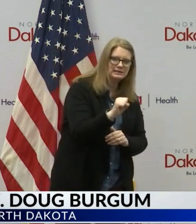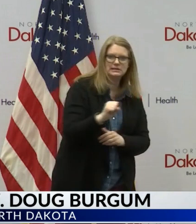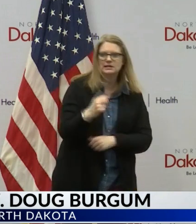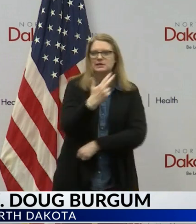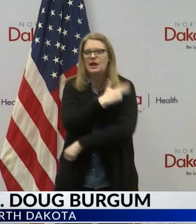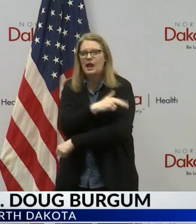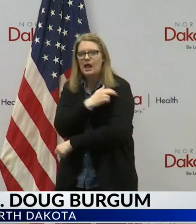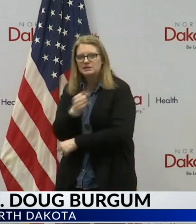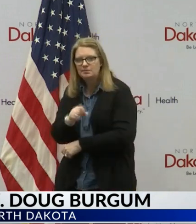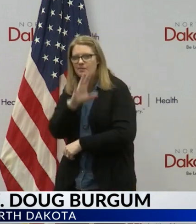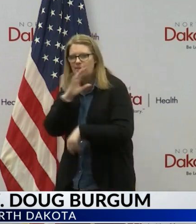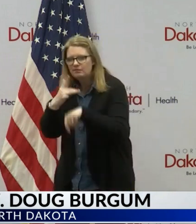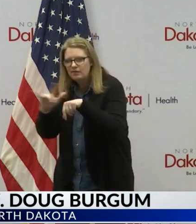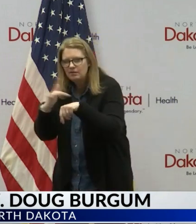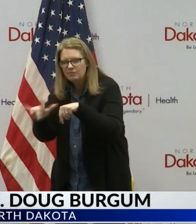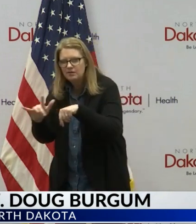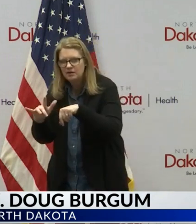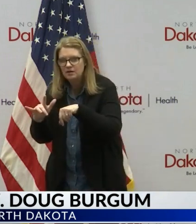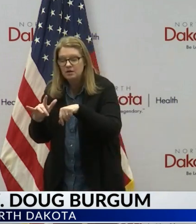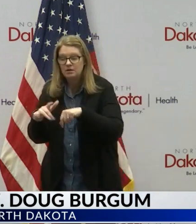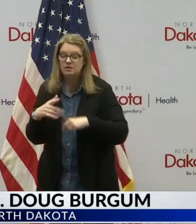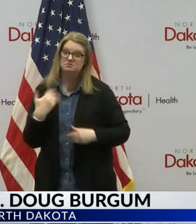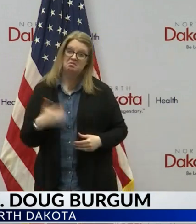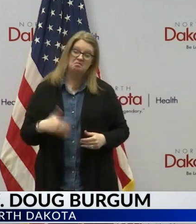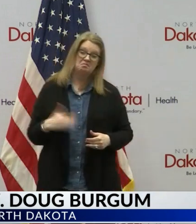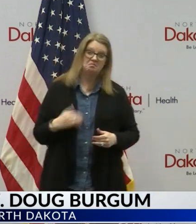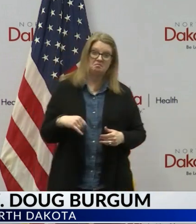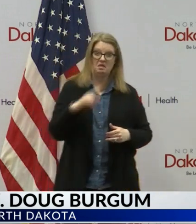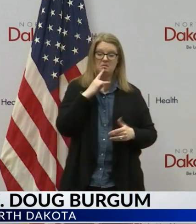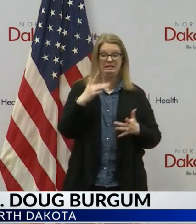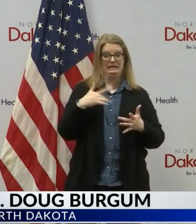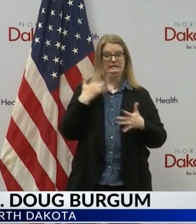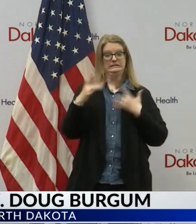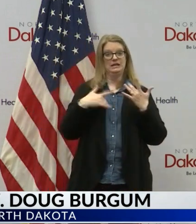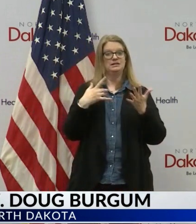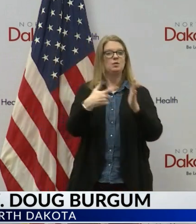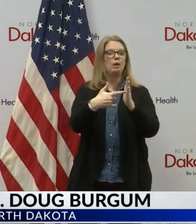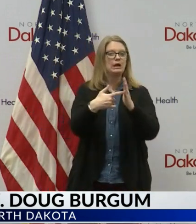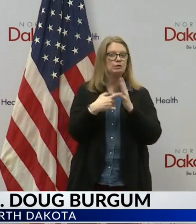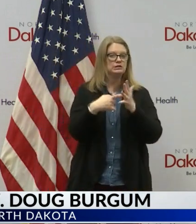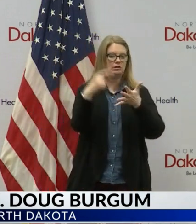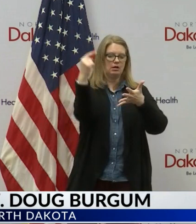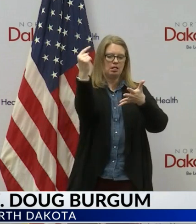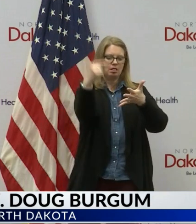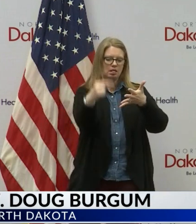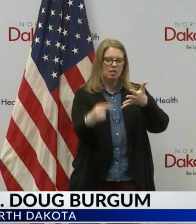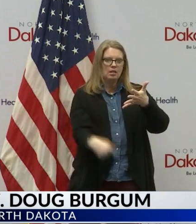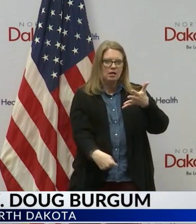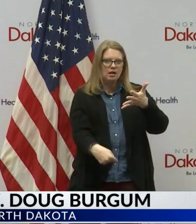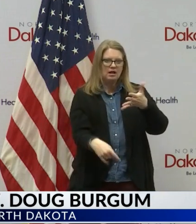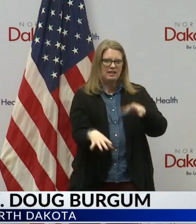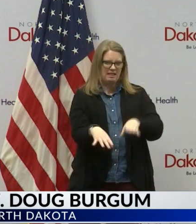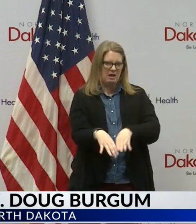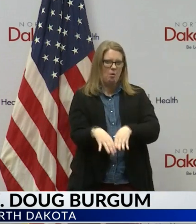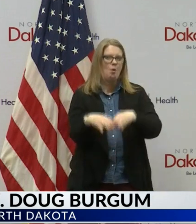AND THERE IS CRITERIA. THE CRY TERRY ARE THE TREND LINES, THE PERCENTAGE OF POSITIVE NEW CASES, HOSPITAL